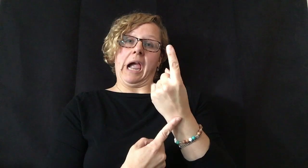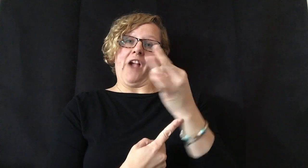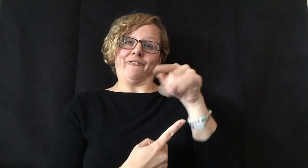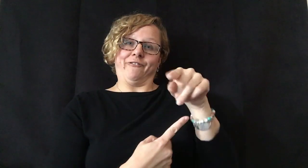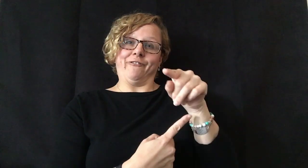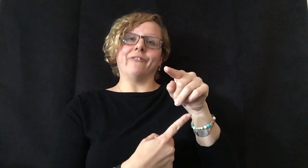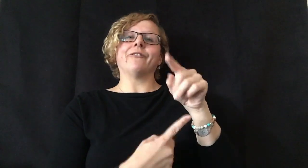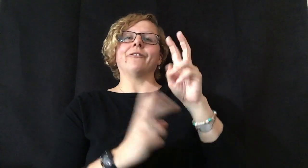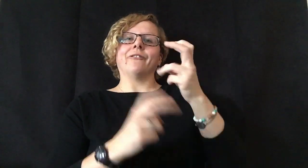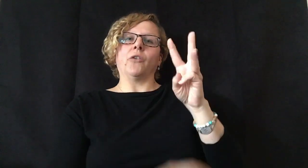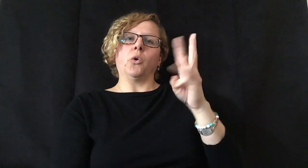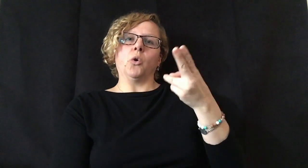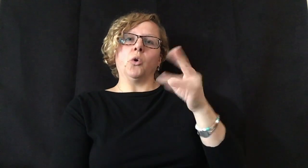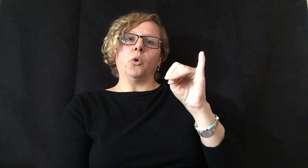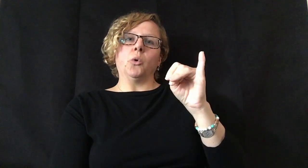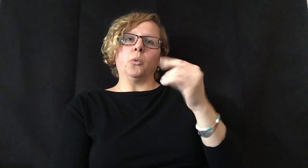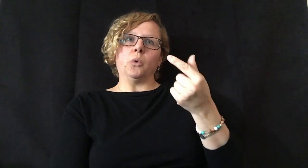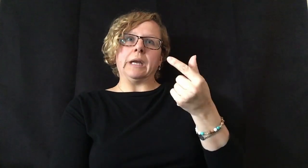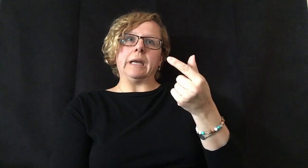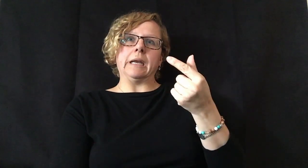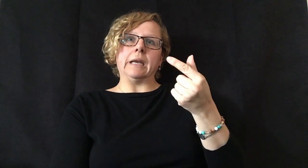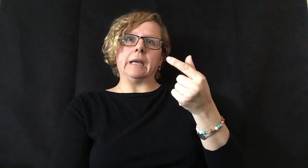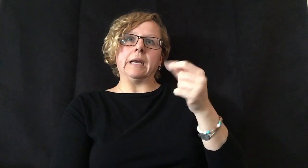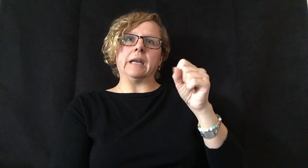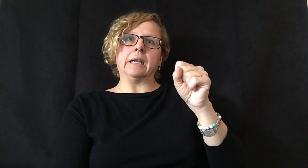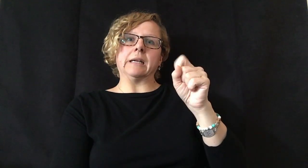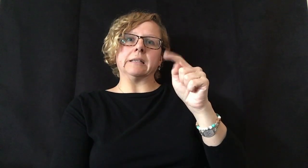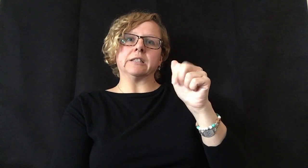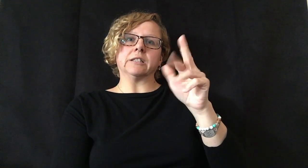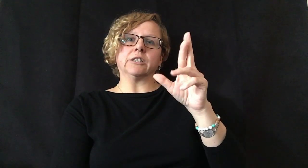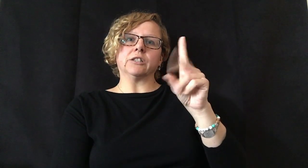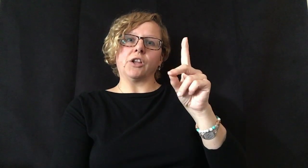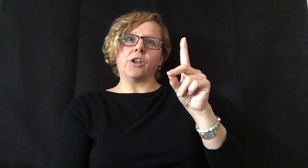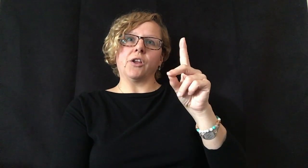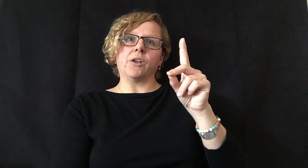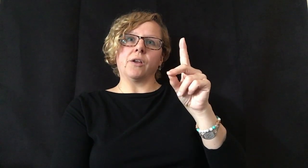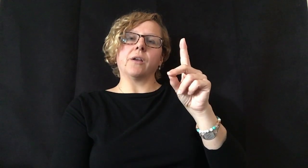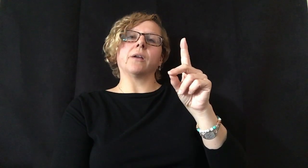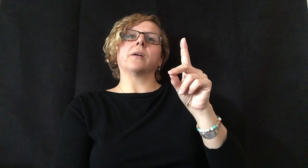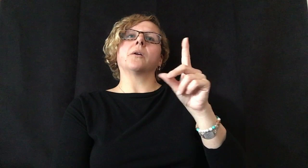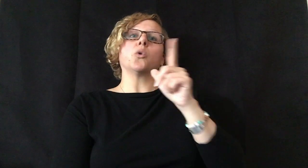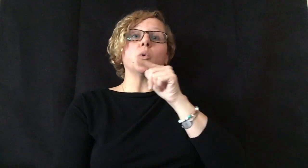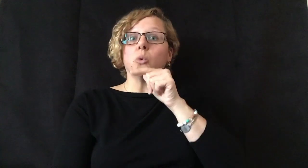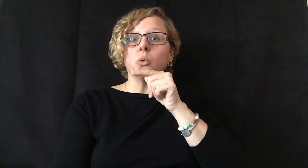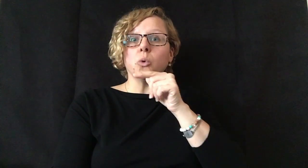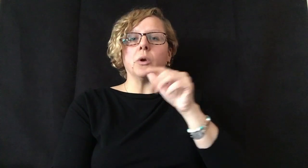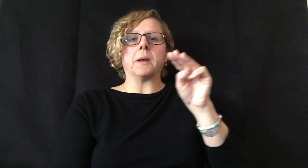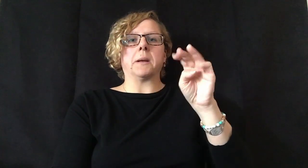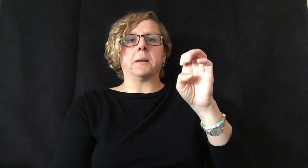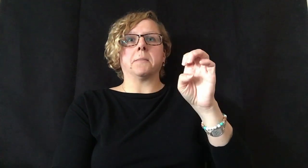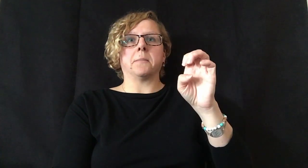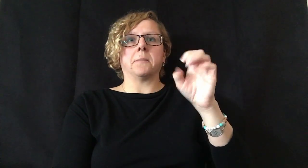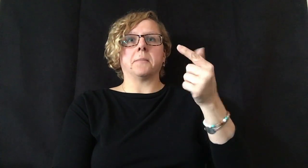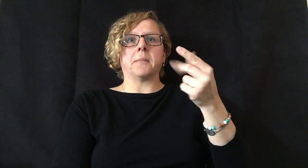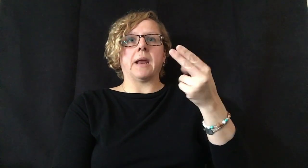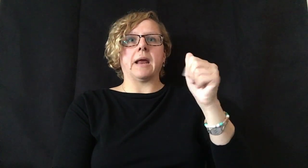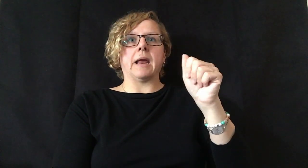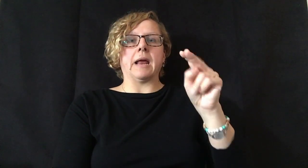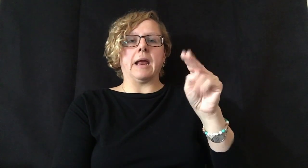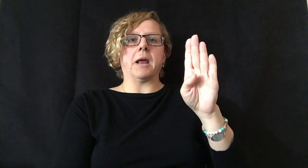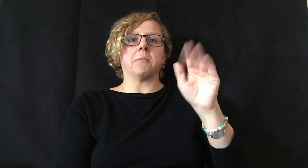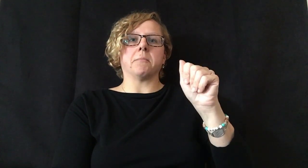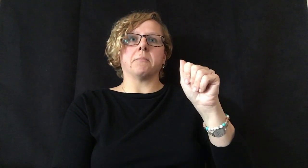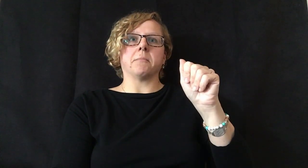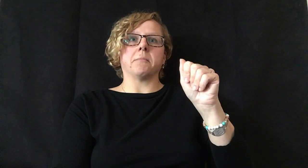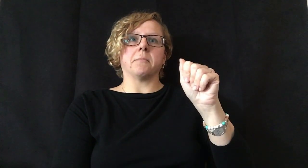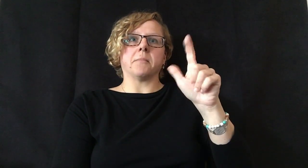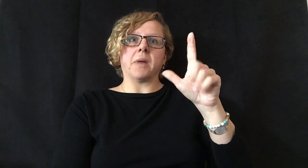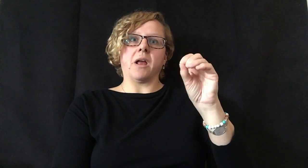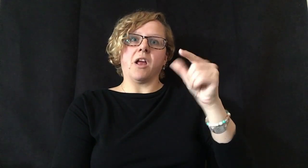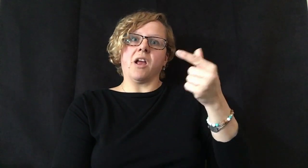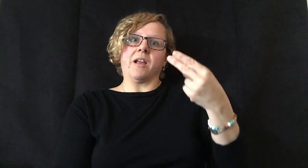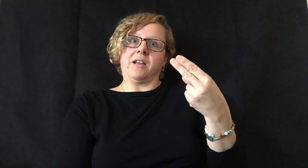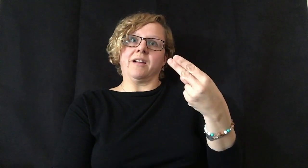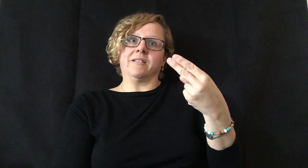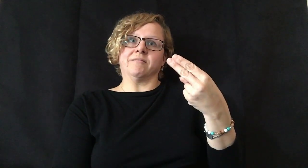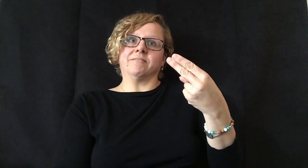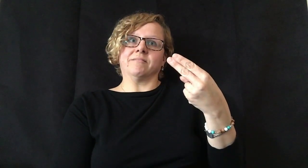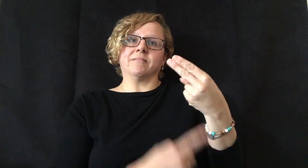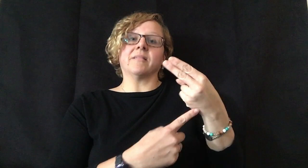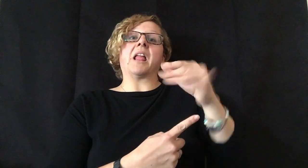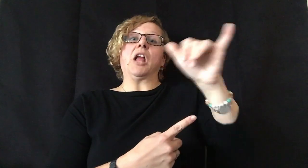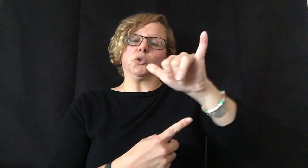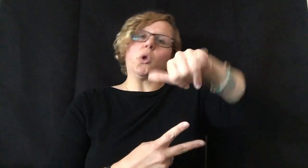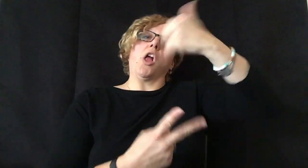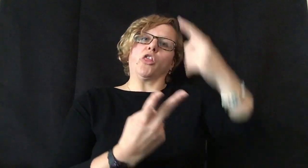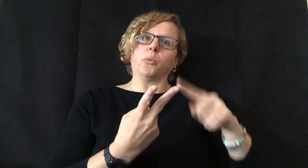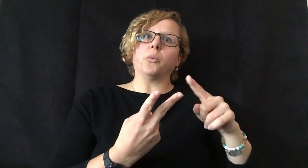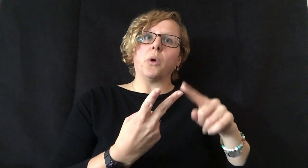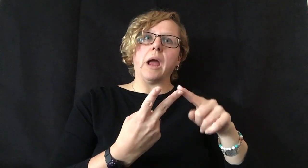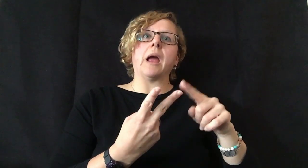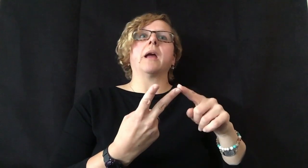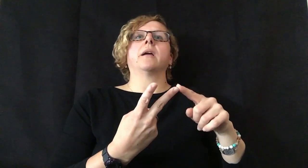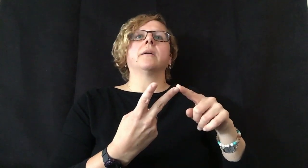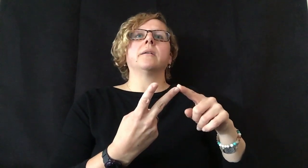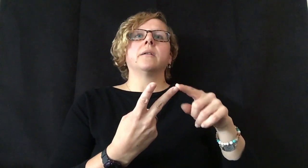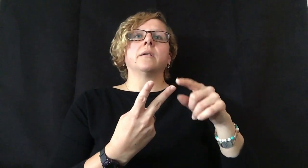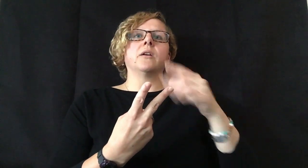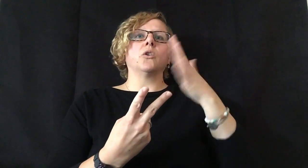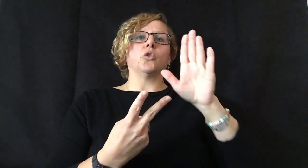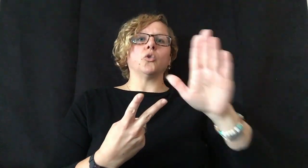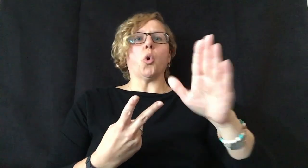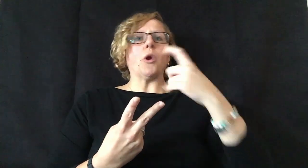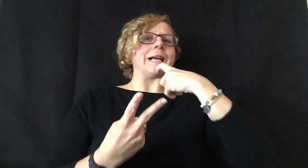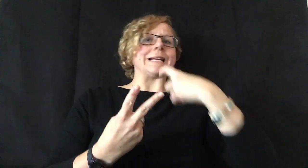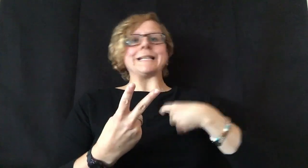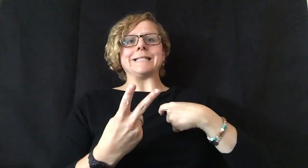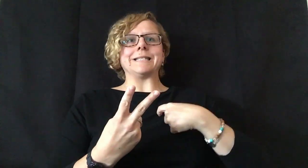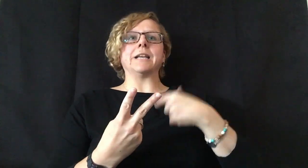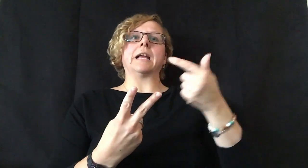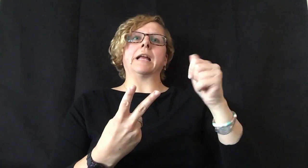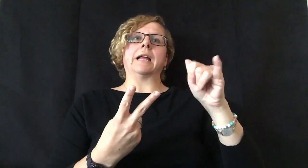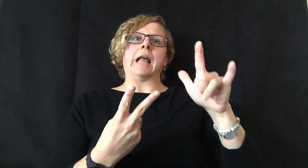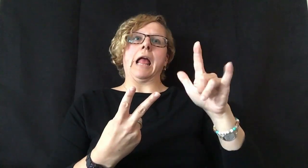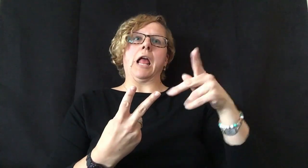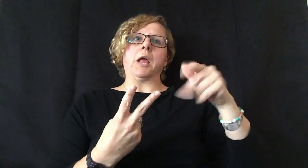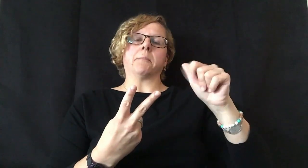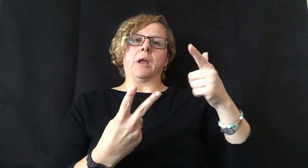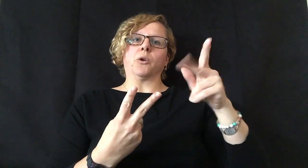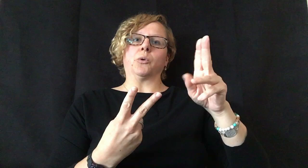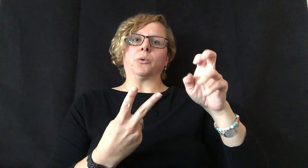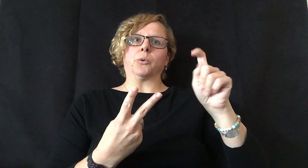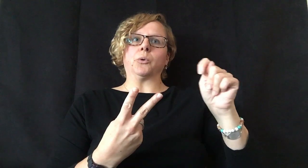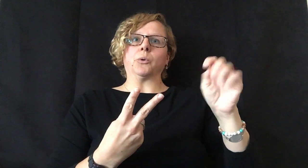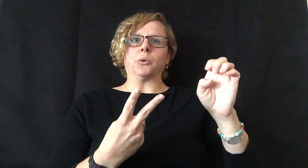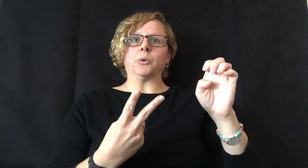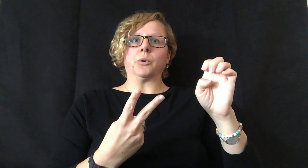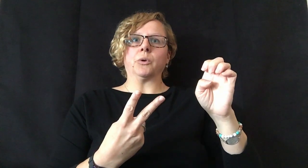from the Whig-Standard by Meghan Balogh. The other is from Gail Paguette at Your Kingston.